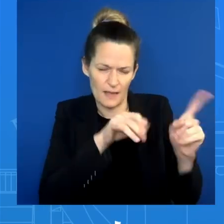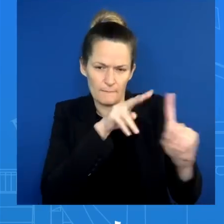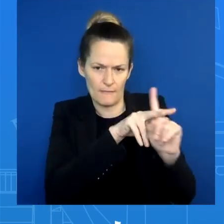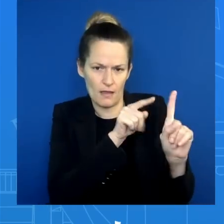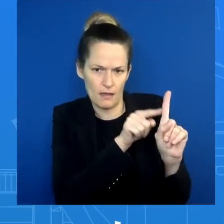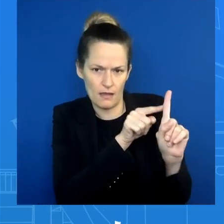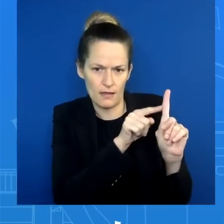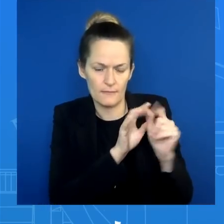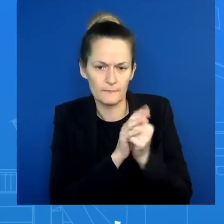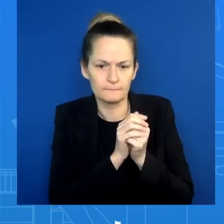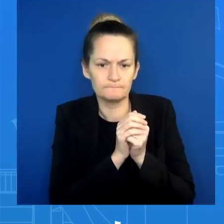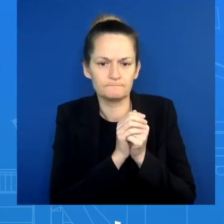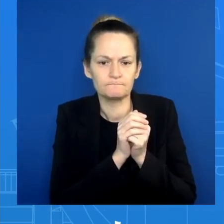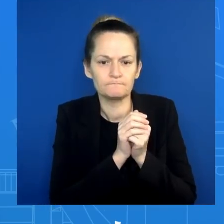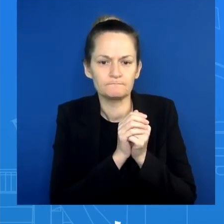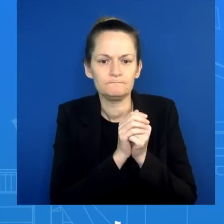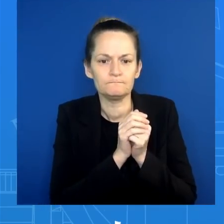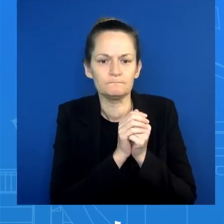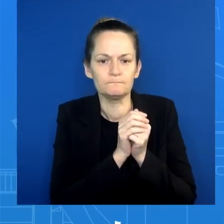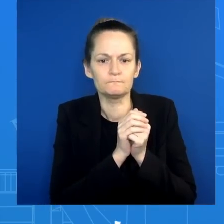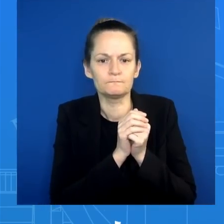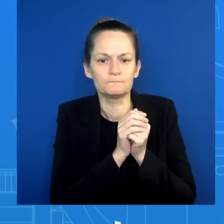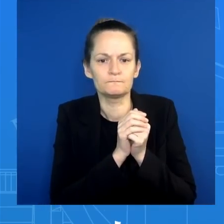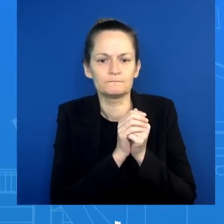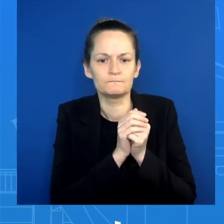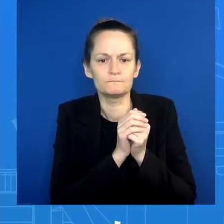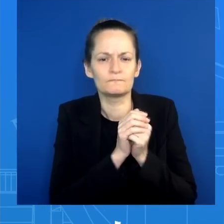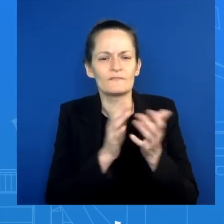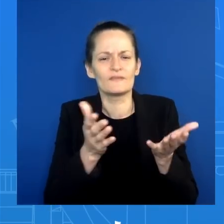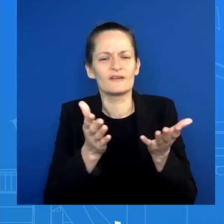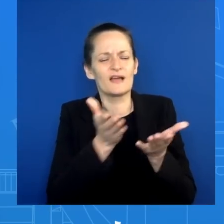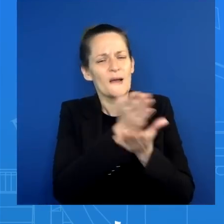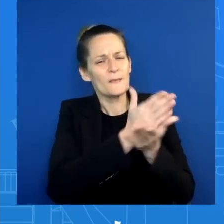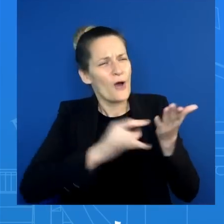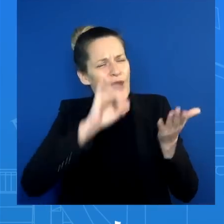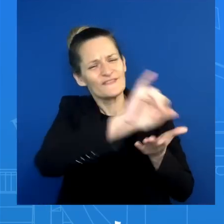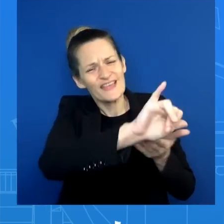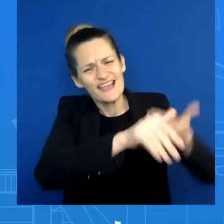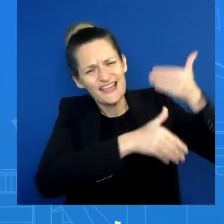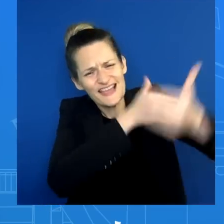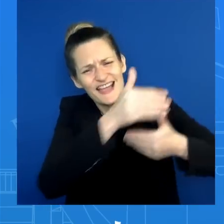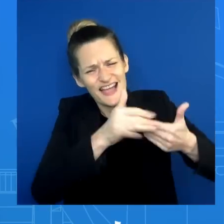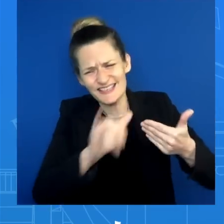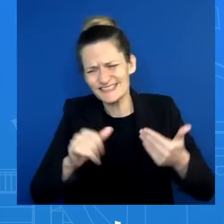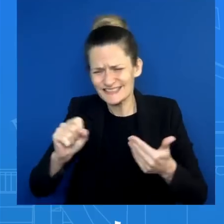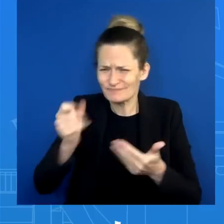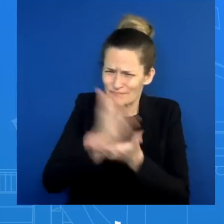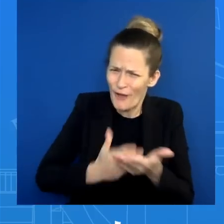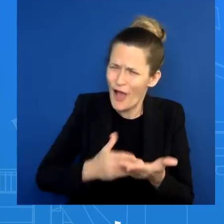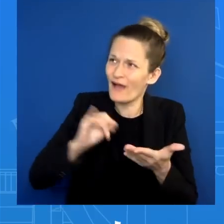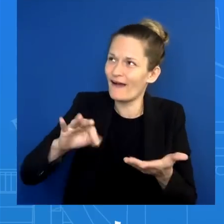Part of that that tranche is 30 $30,000 people per household. And so that's incredibly targeted